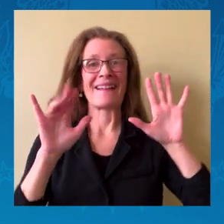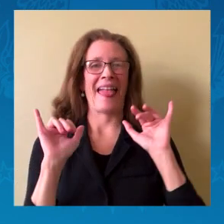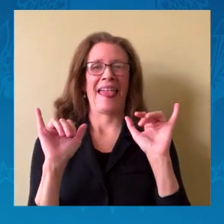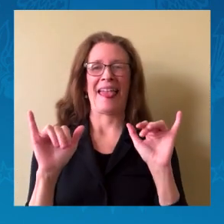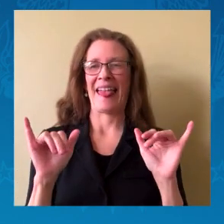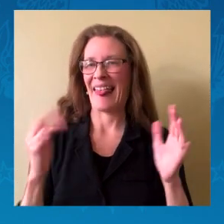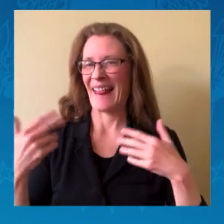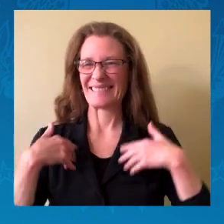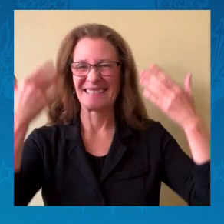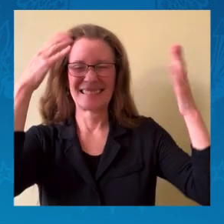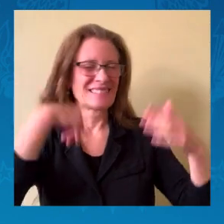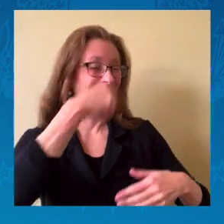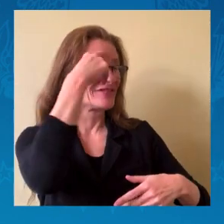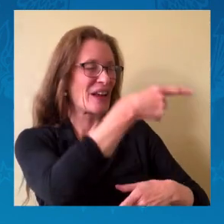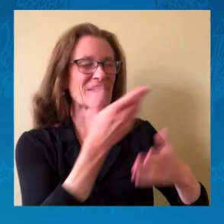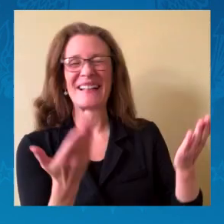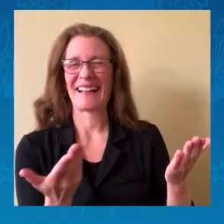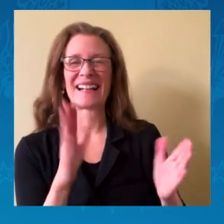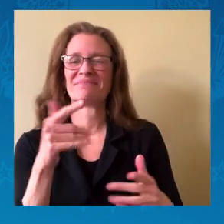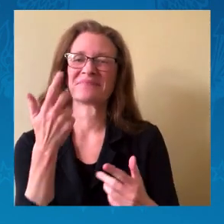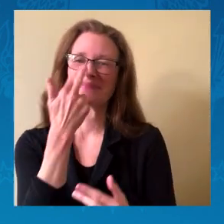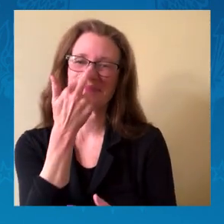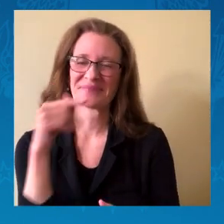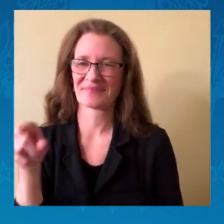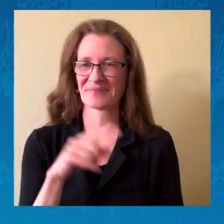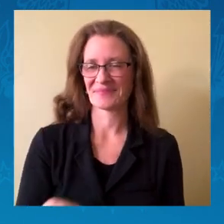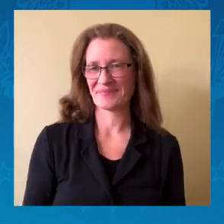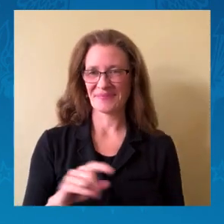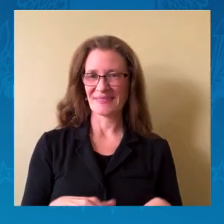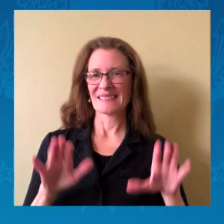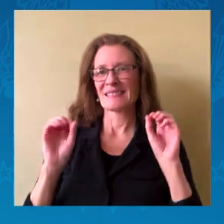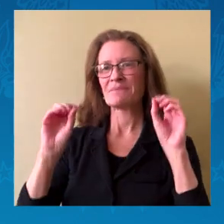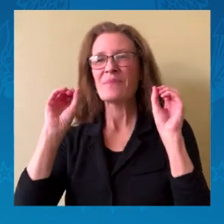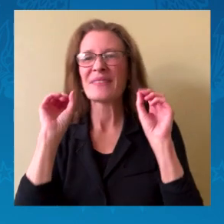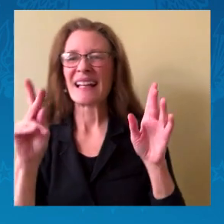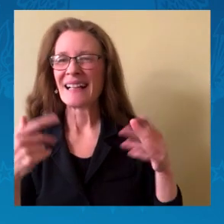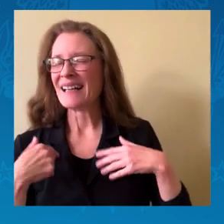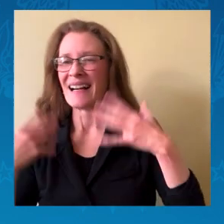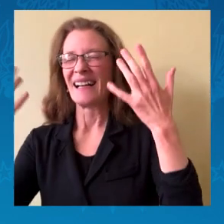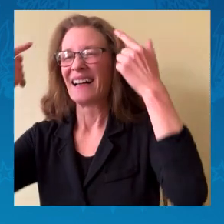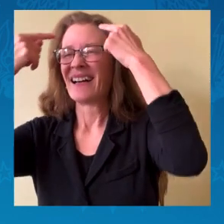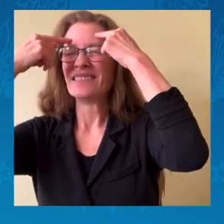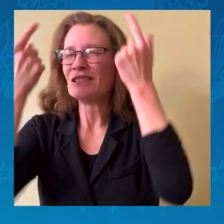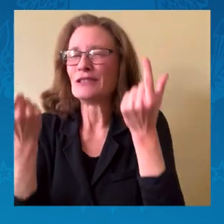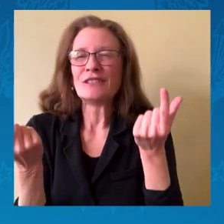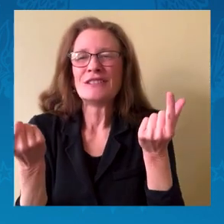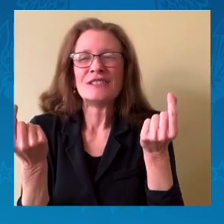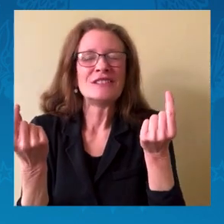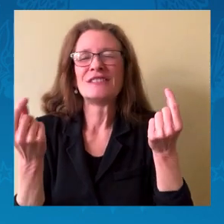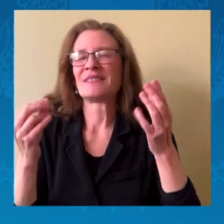about how we are thinking about again as a transition from Secretary Buttigieg to you.